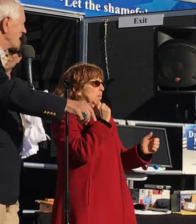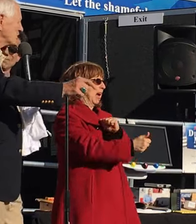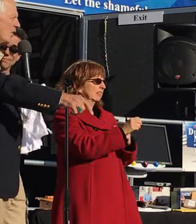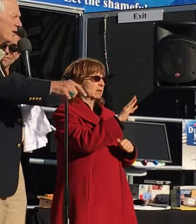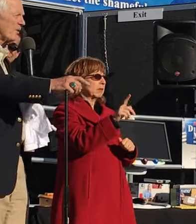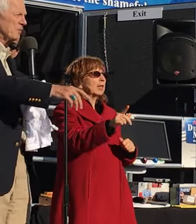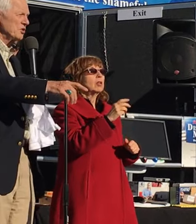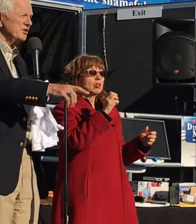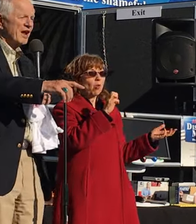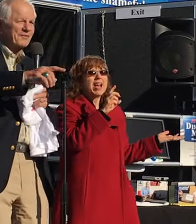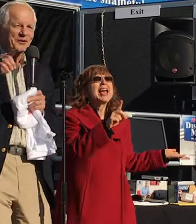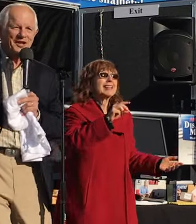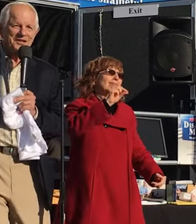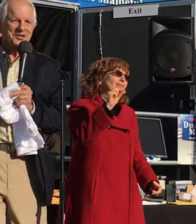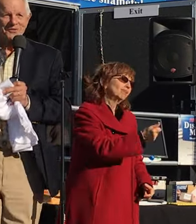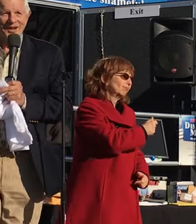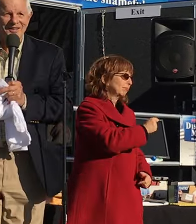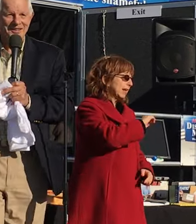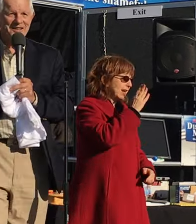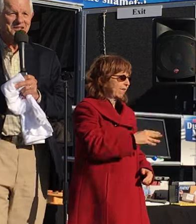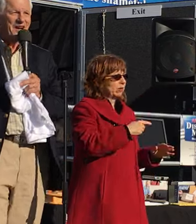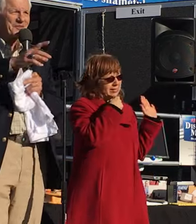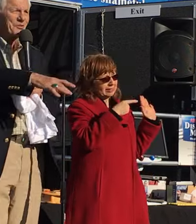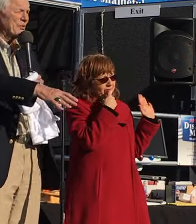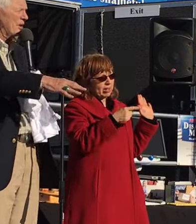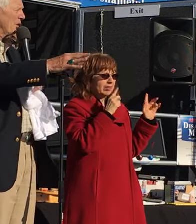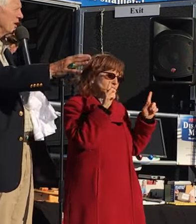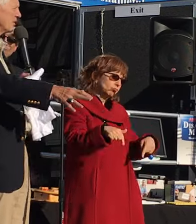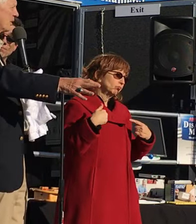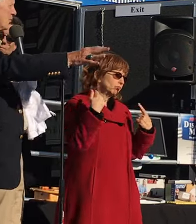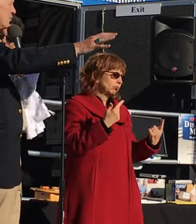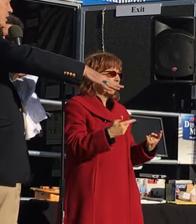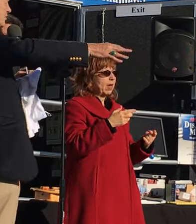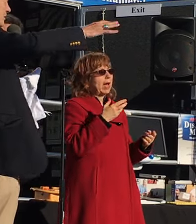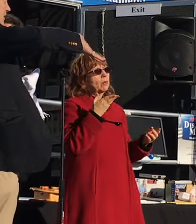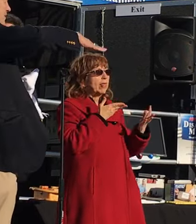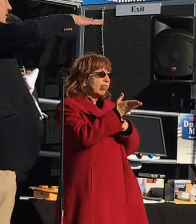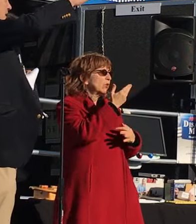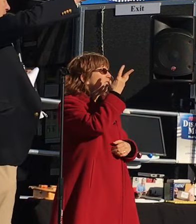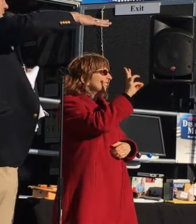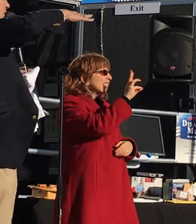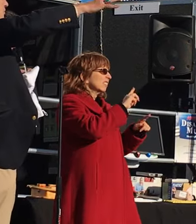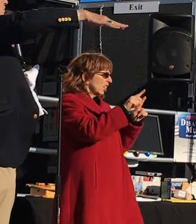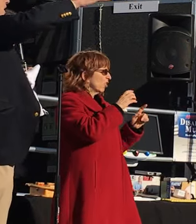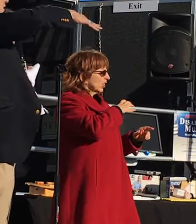now So Ed Roberts never testified it went through 6 committees and it went just like